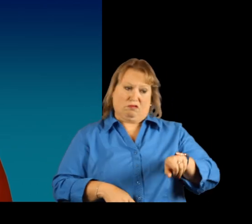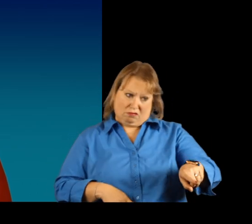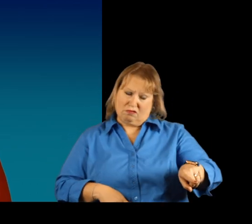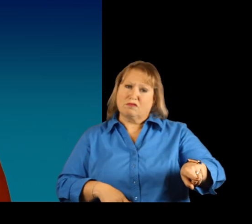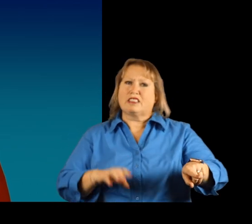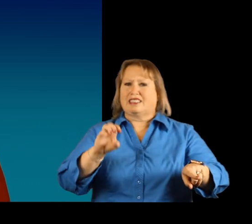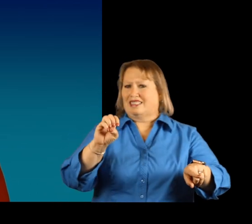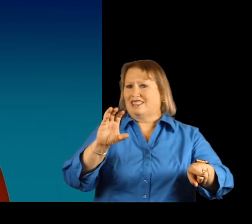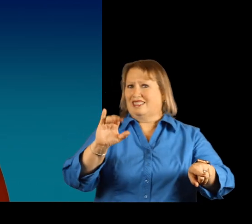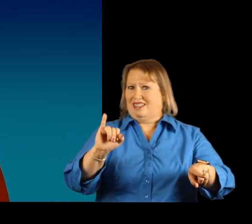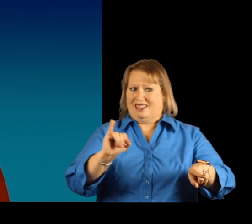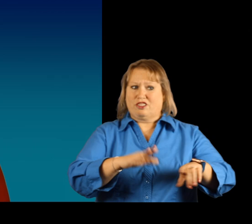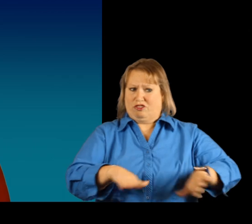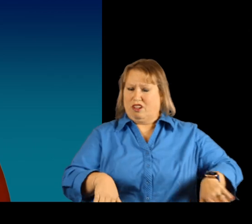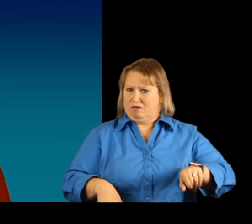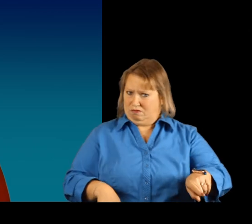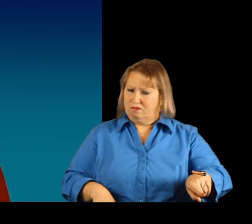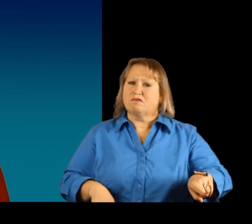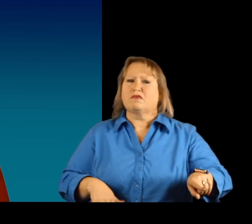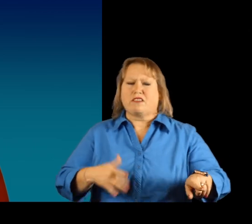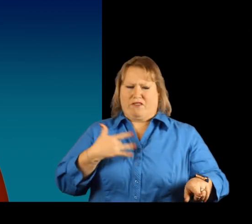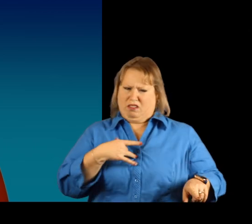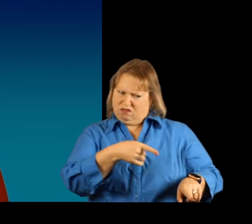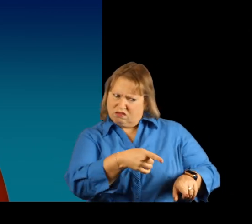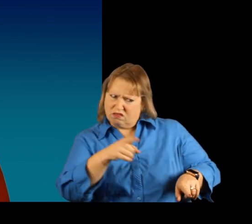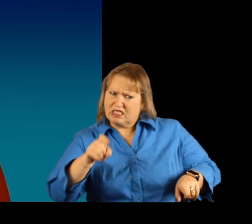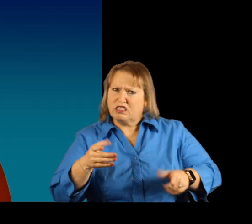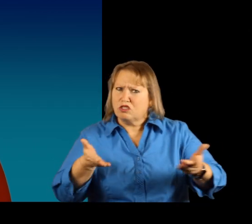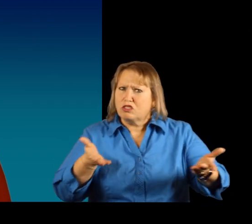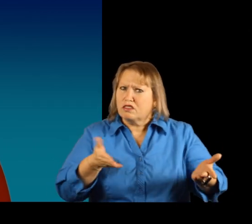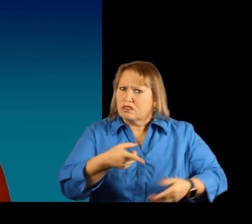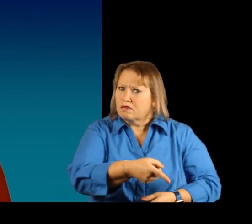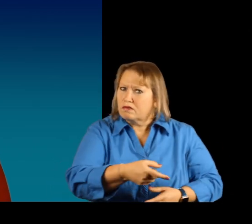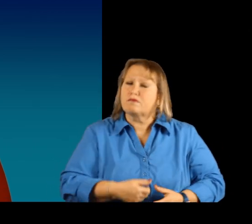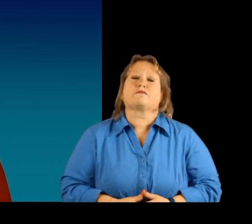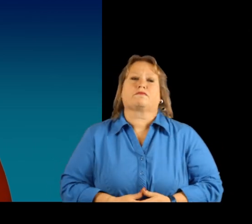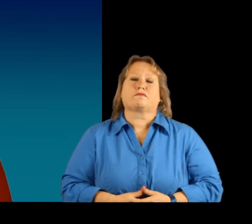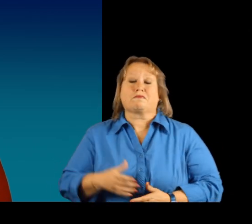ECI child suspected of needing her services. A Parent Advisor is the teacher